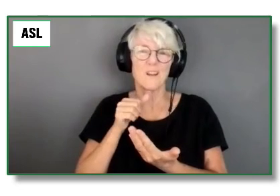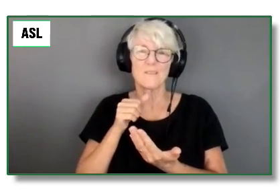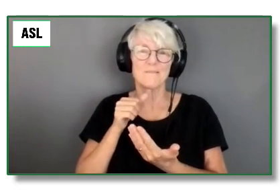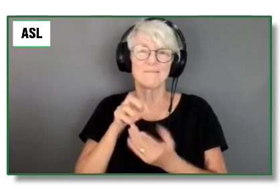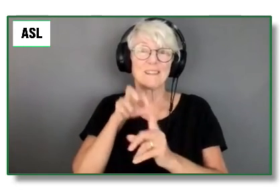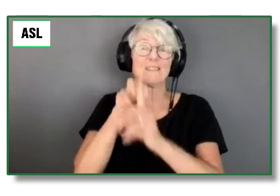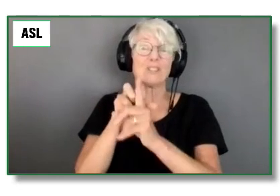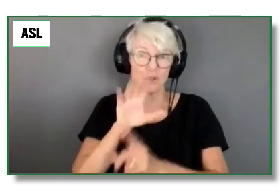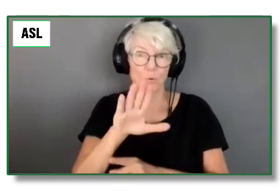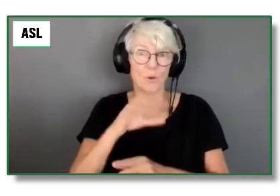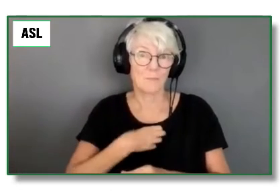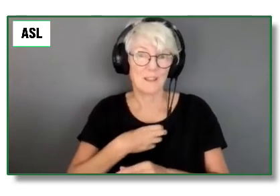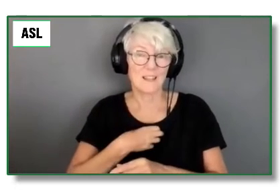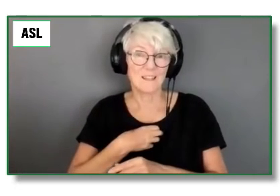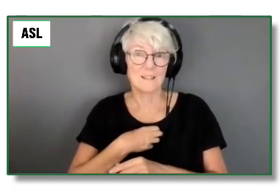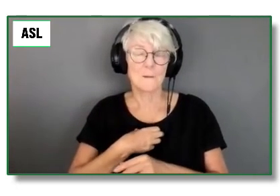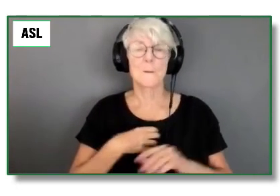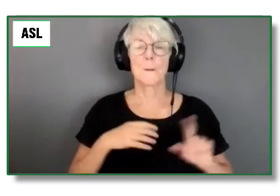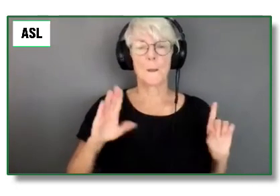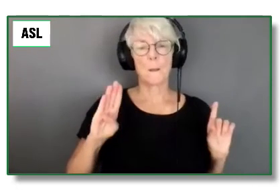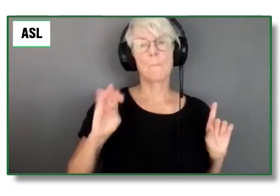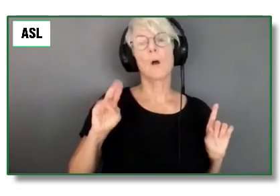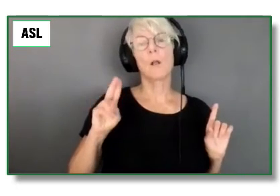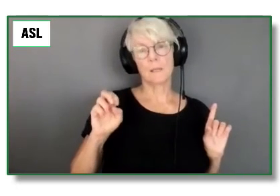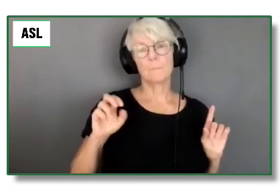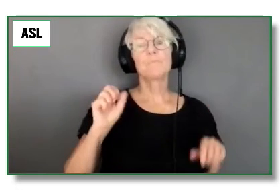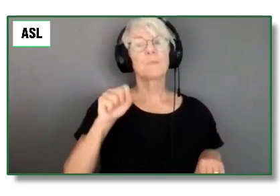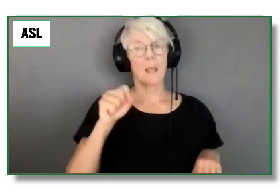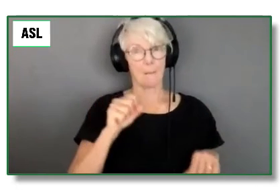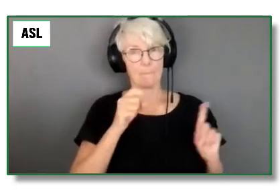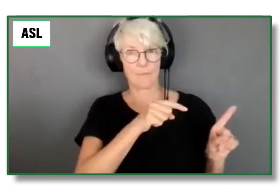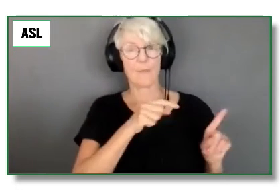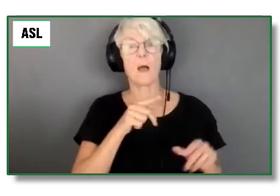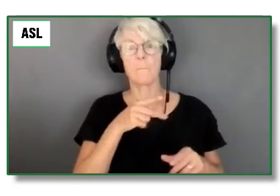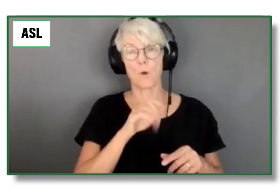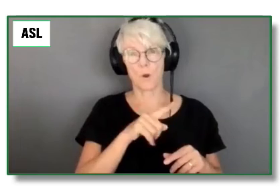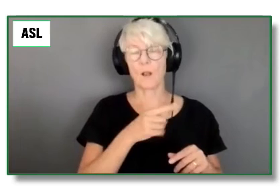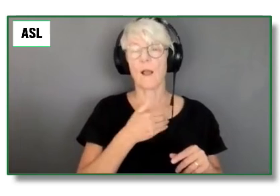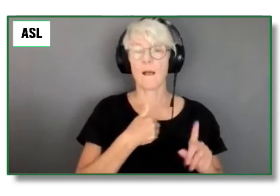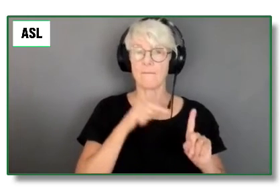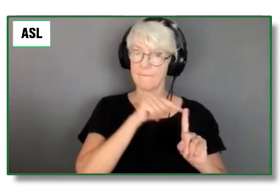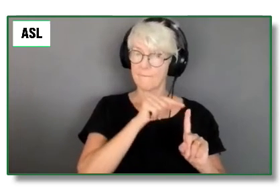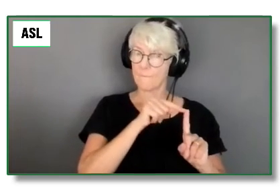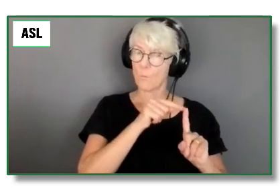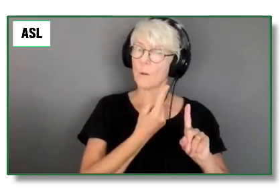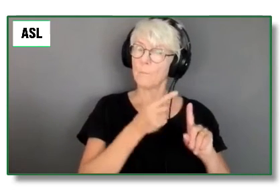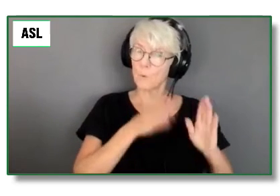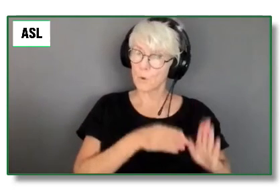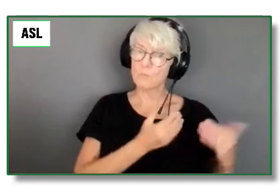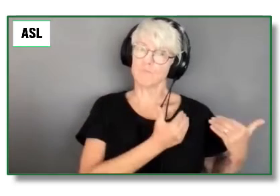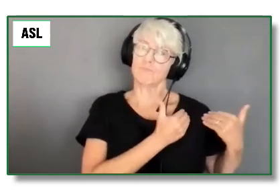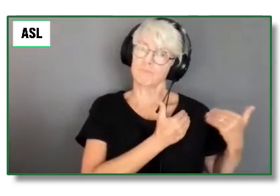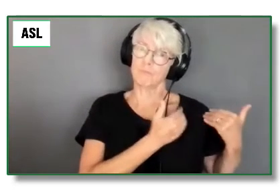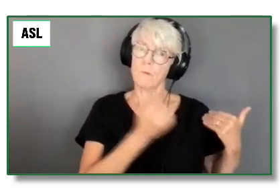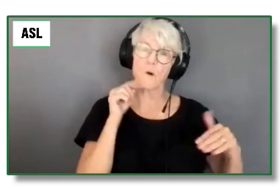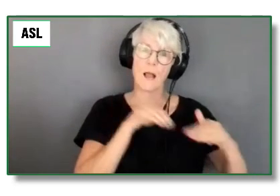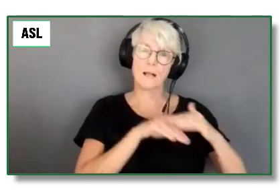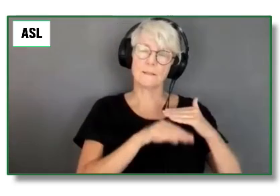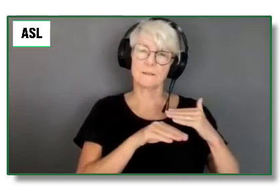they do have a dedicated person. It's kind of hard to find that person although I think it's gotten a little easier and unfortunately this person is